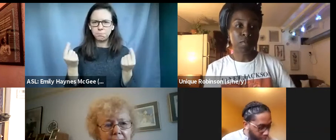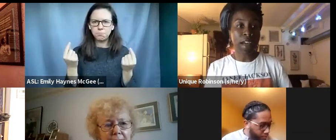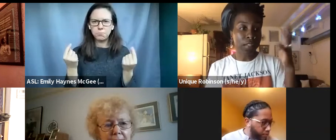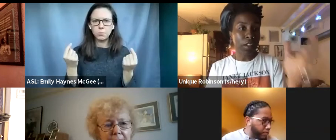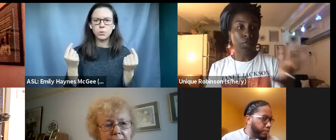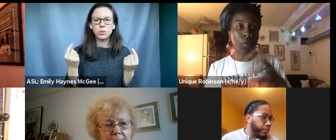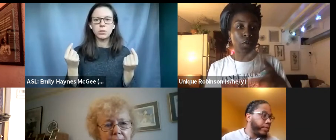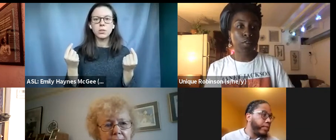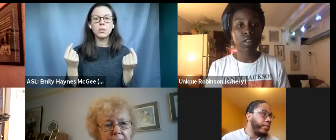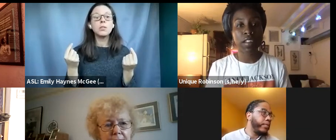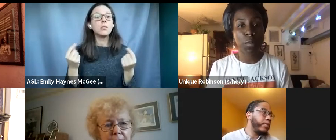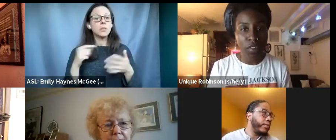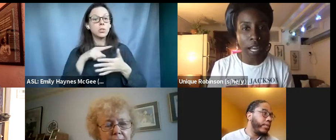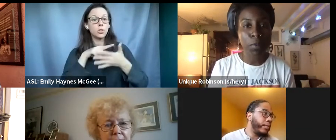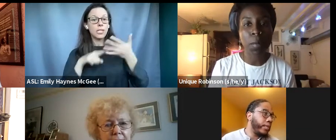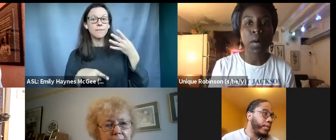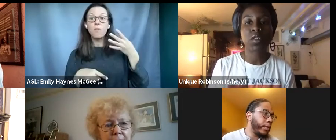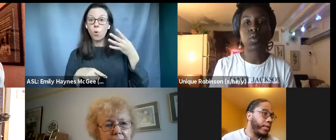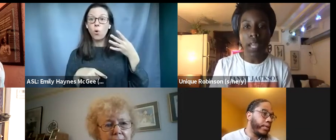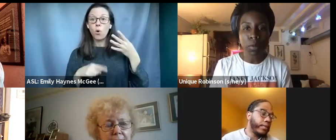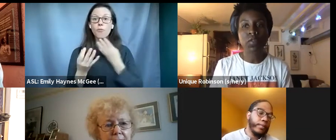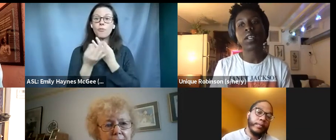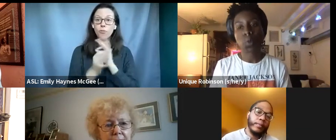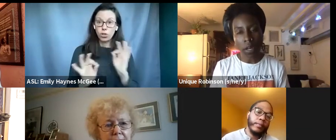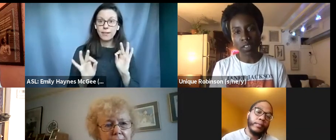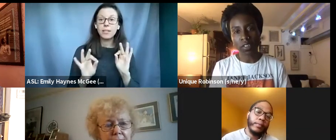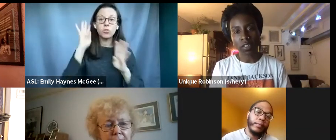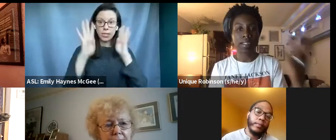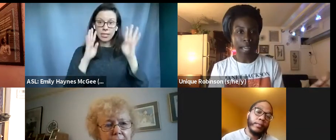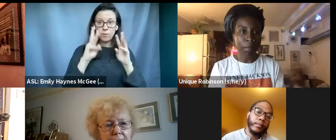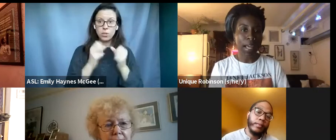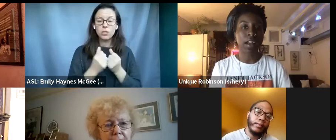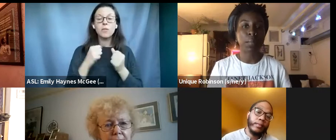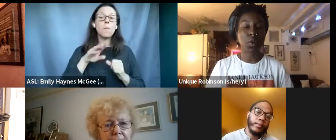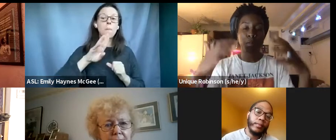We were going to provide four creative workshops from March to April of 2020. So here's our time line.